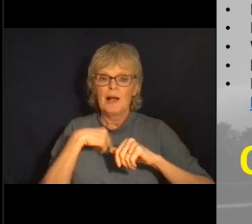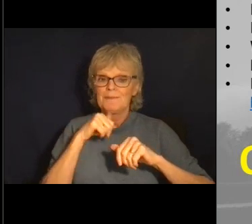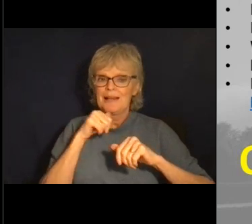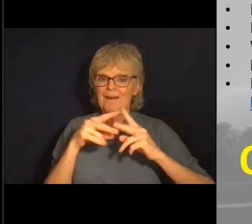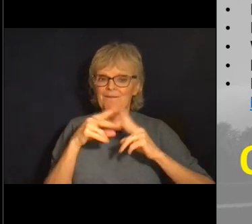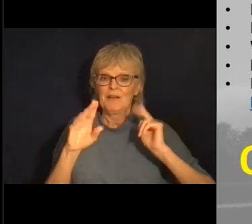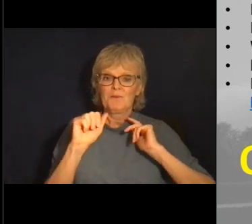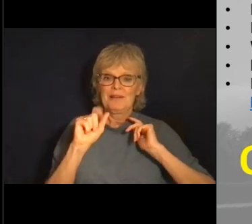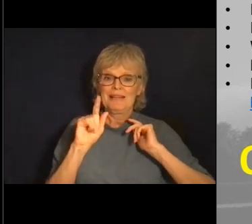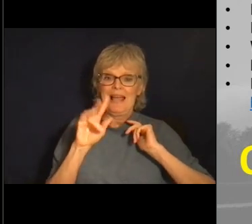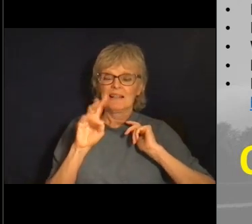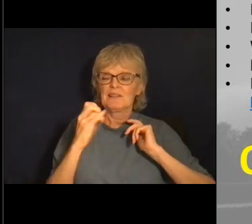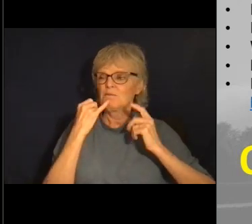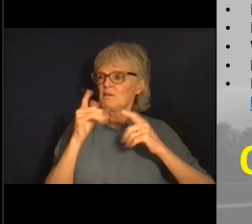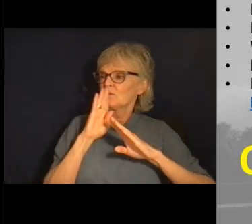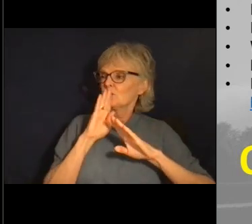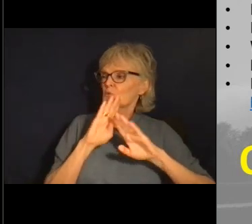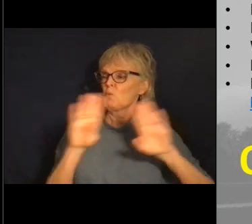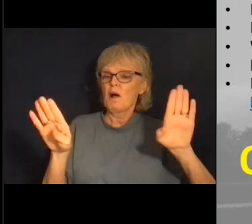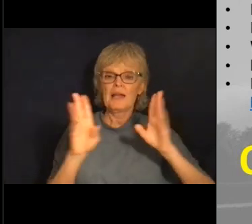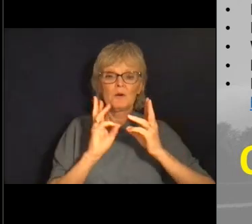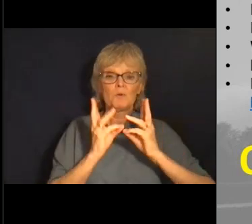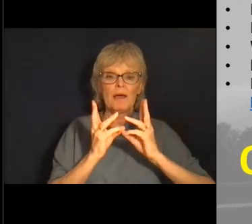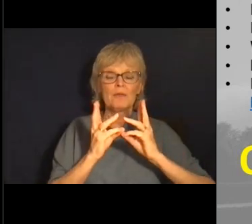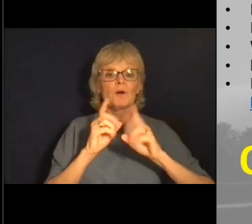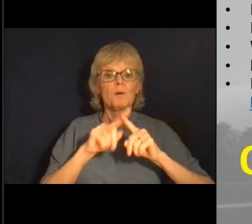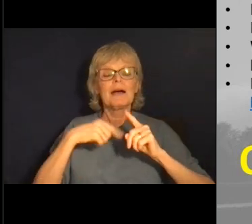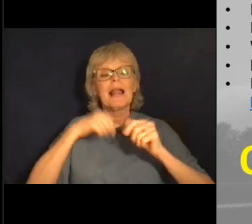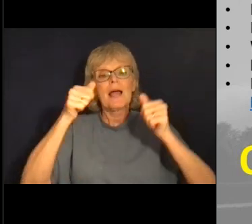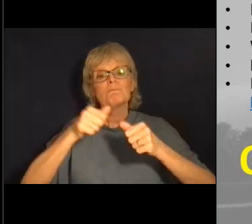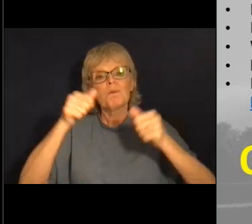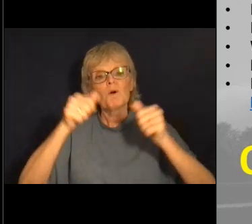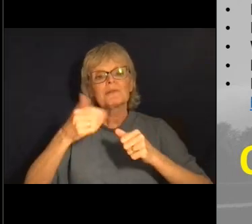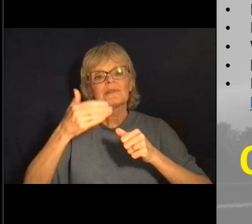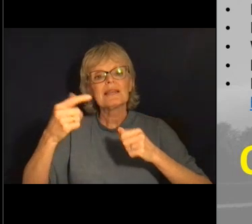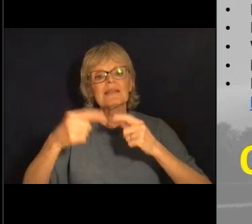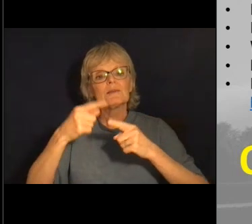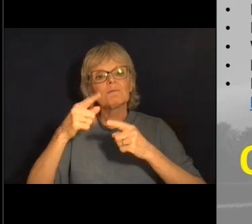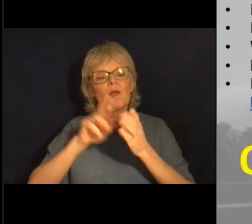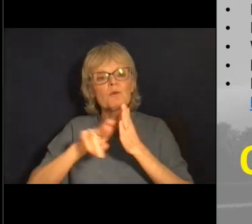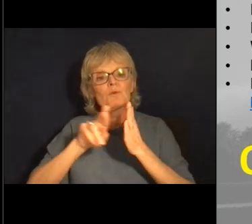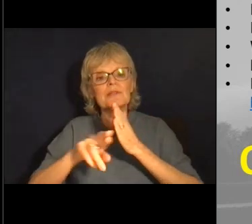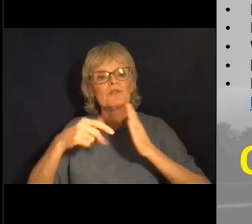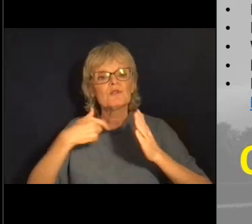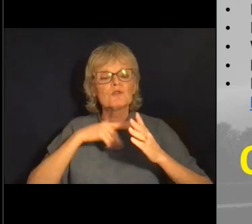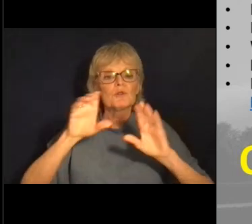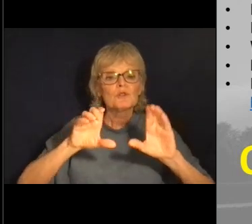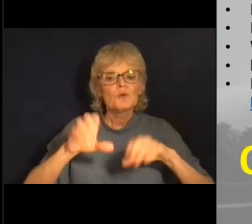during severe weather season or hurricane season. But I post a lot of neat stuff about some of the research that we're doing. And, you know, when we're going out in the field